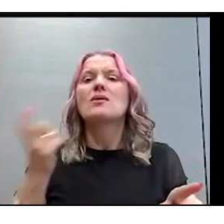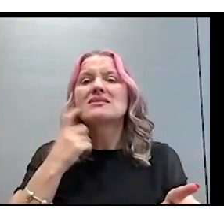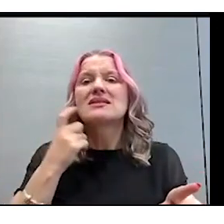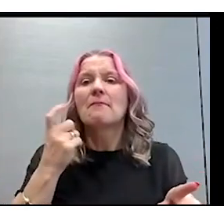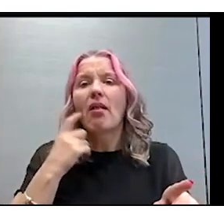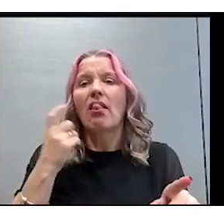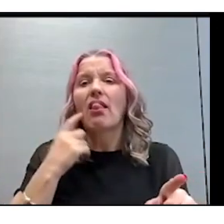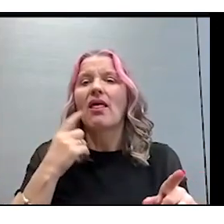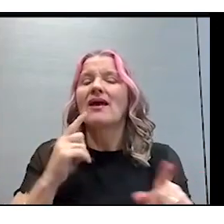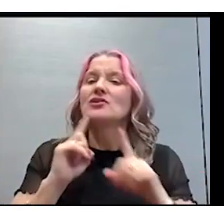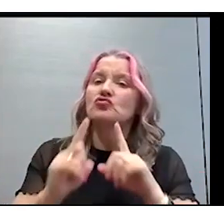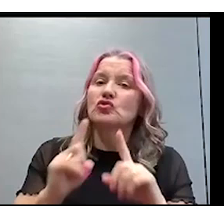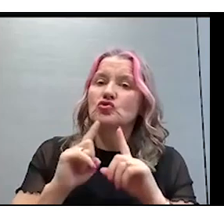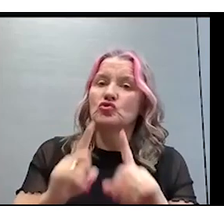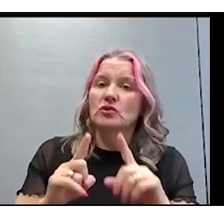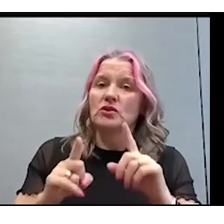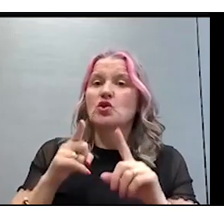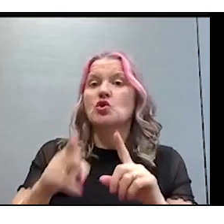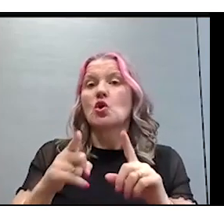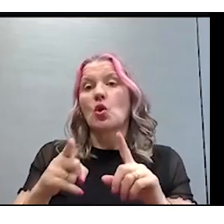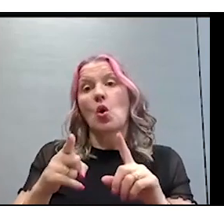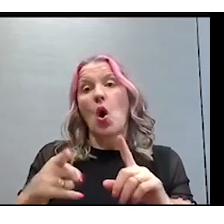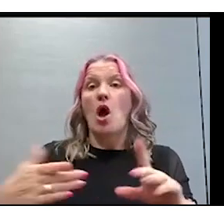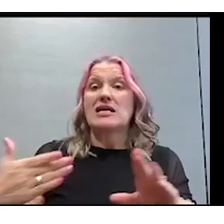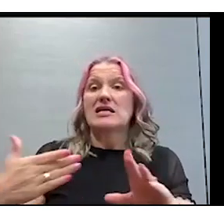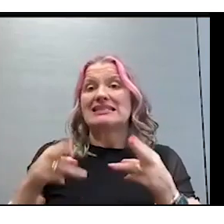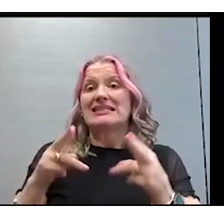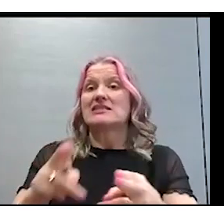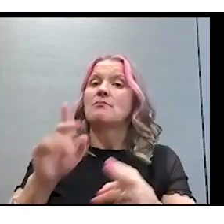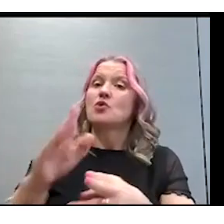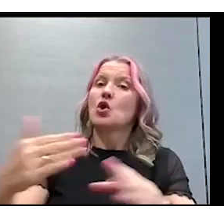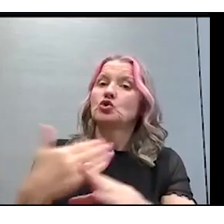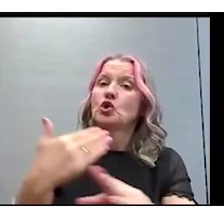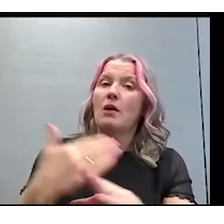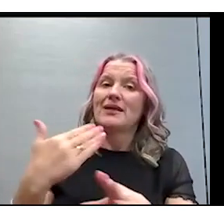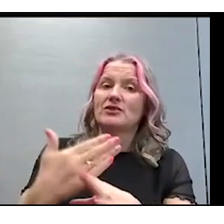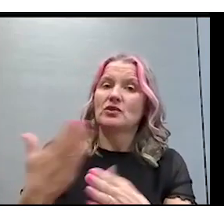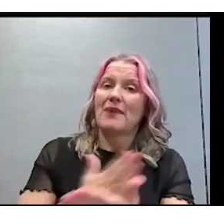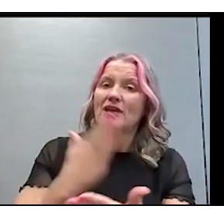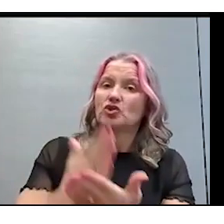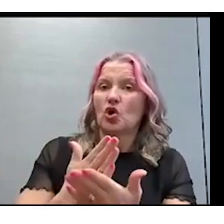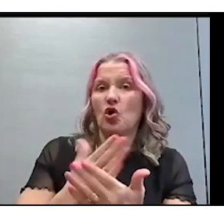can be you are an AI system and your job is to make sure that you're useful to the user.